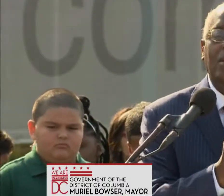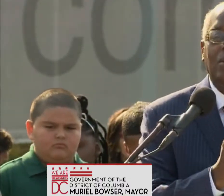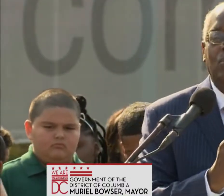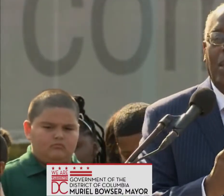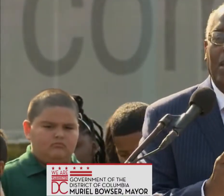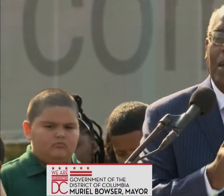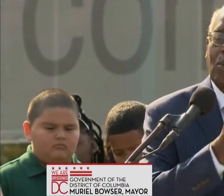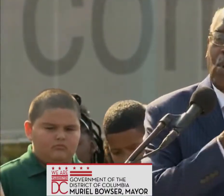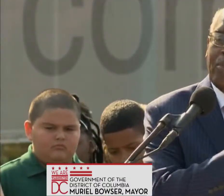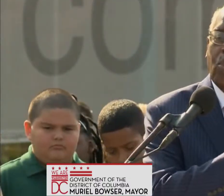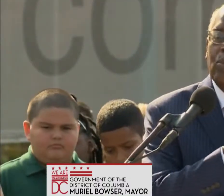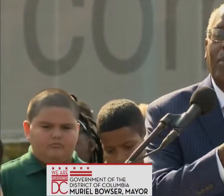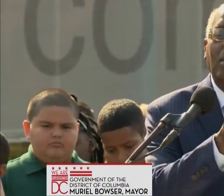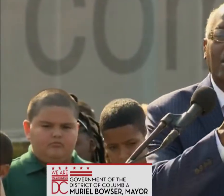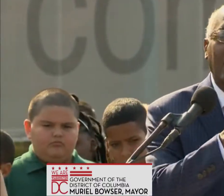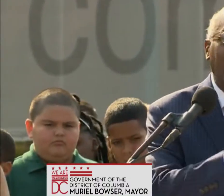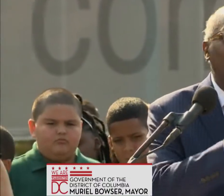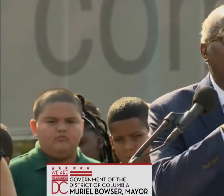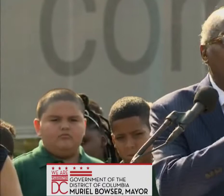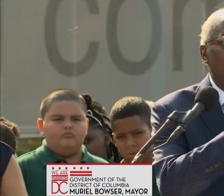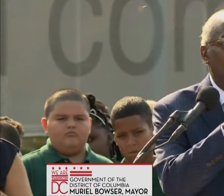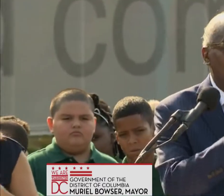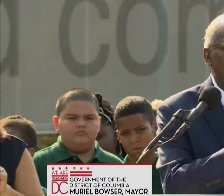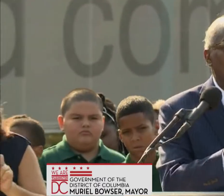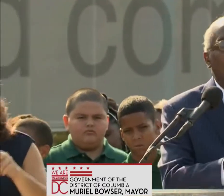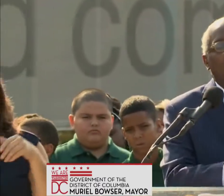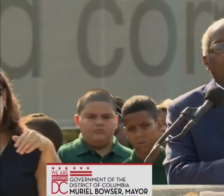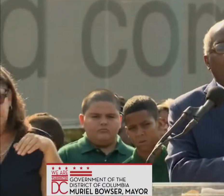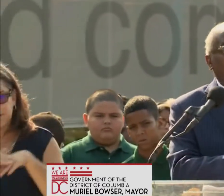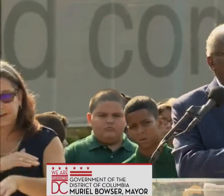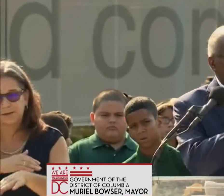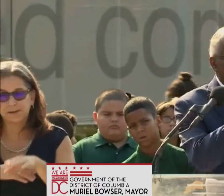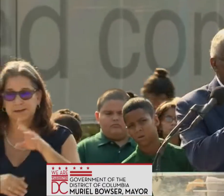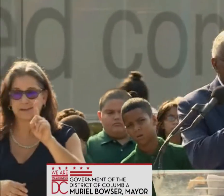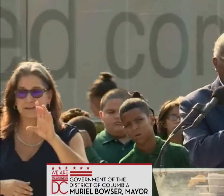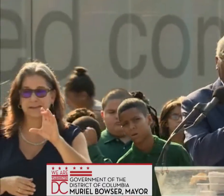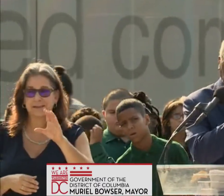the district and another 1.3 million in and out of the district and like Murray